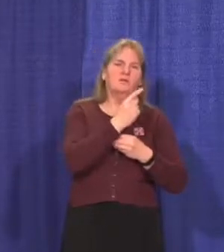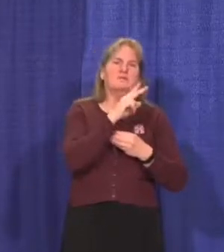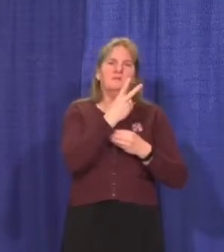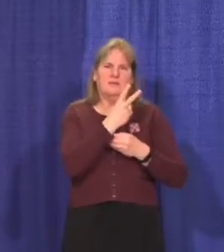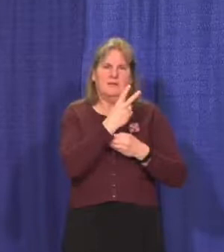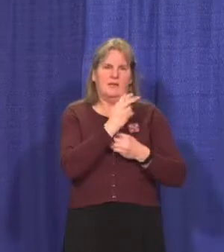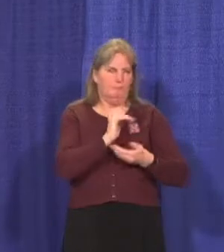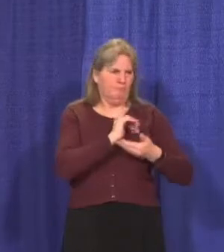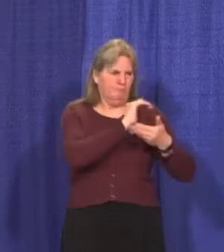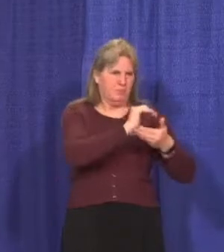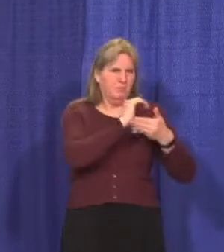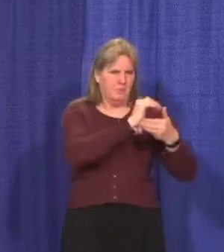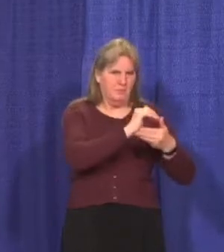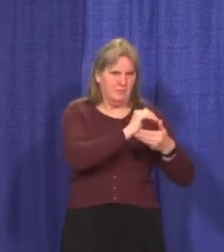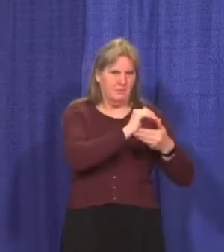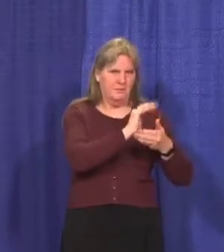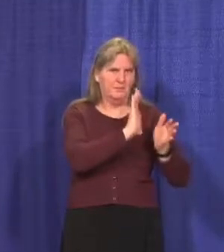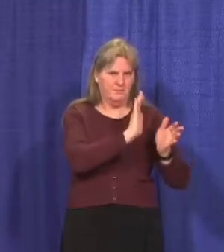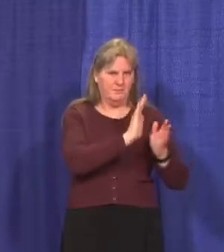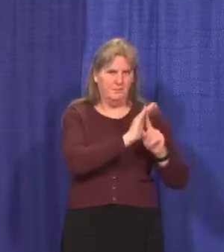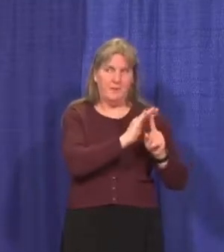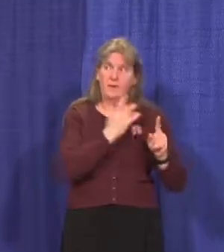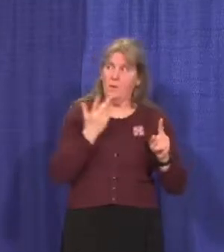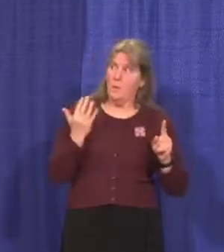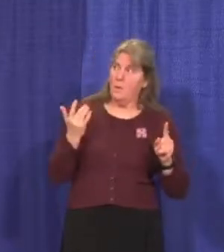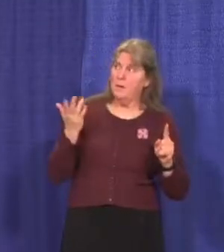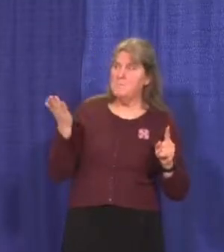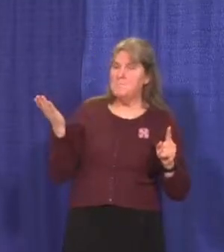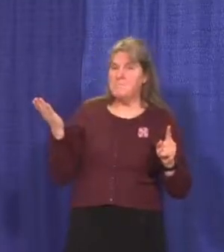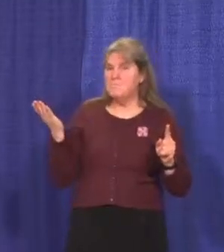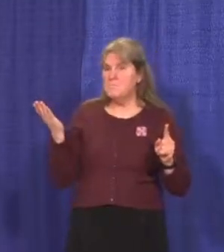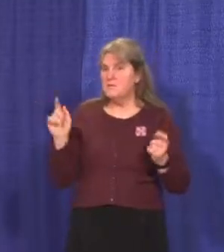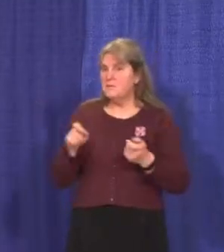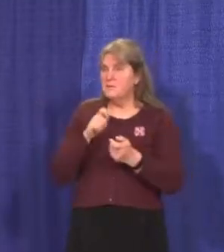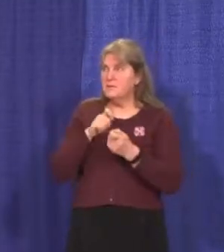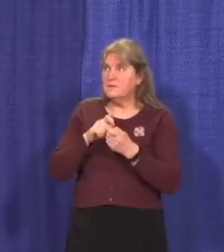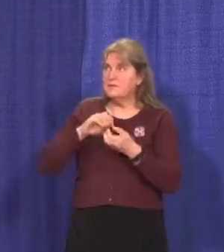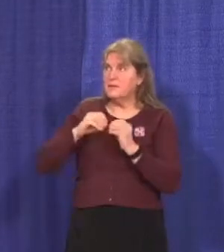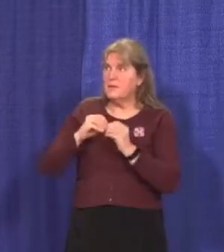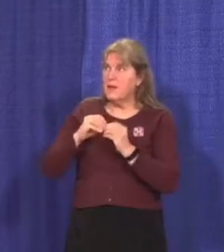for but we are new waiting to know exact amounts and times.